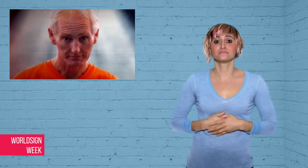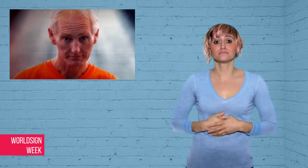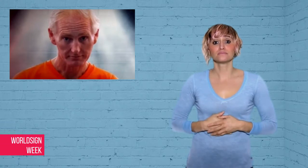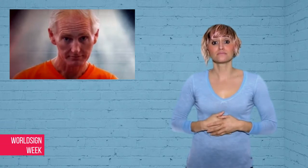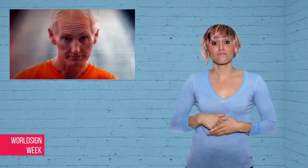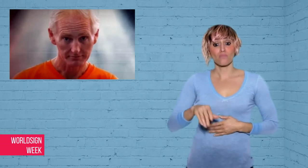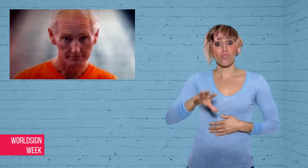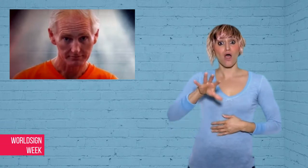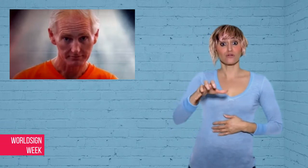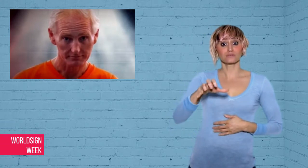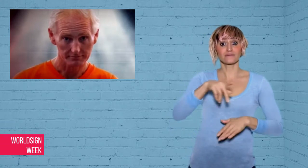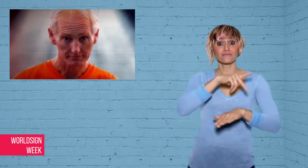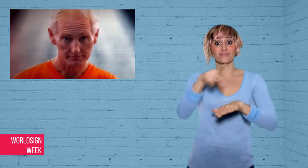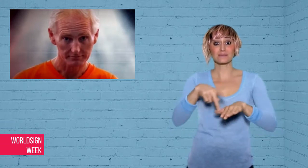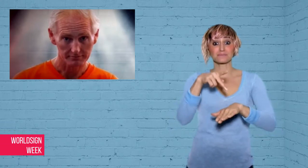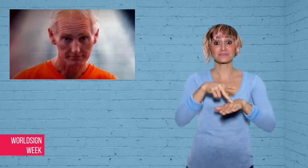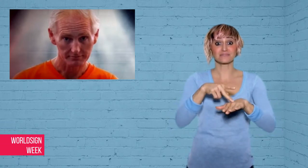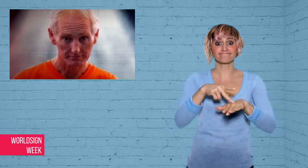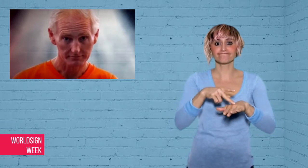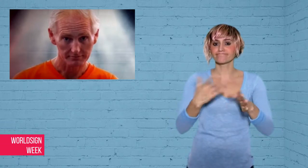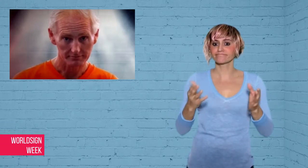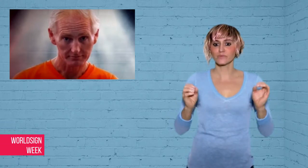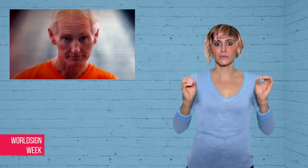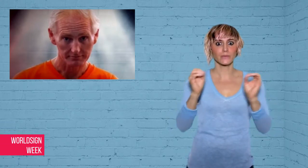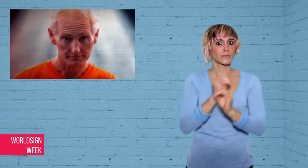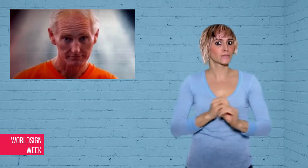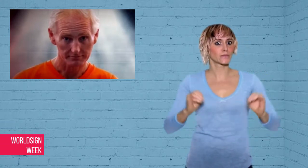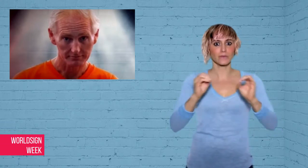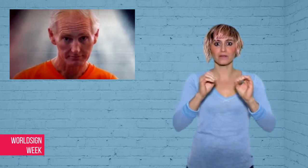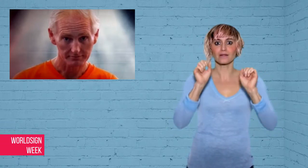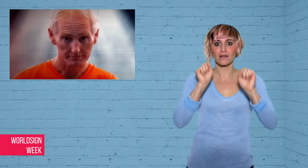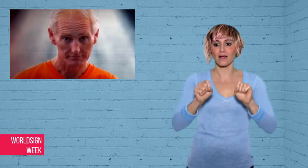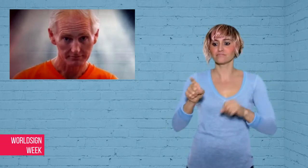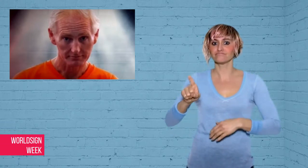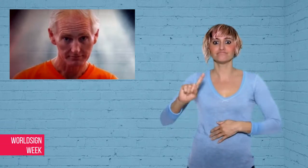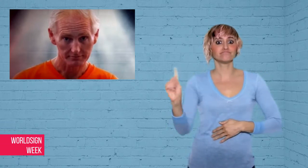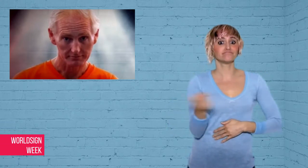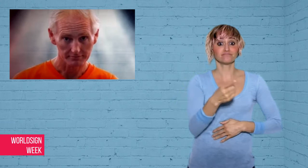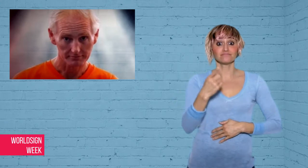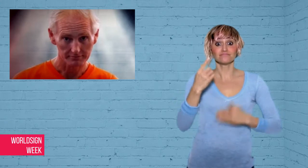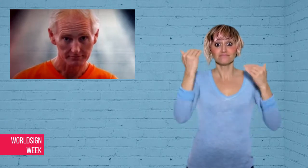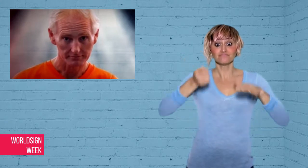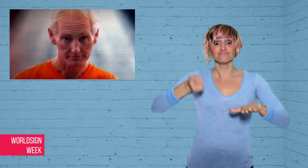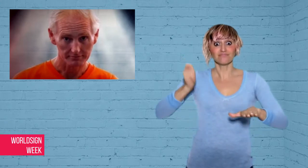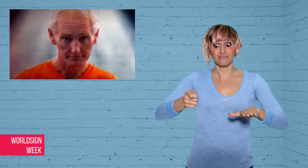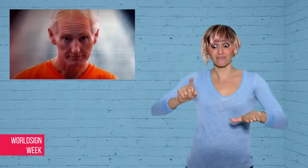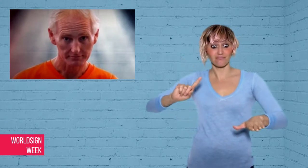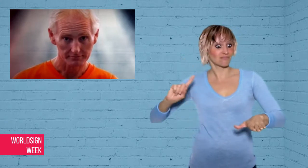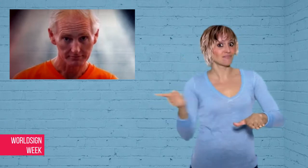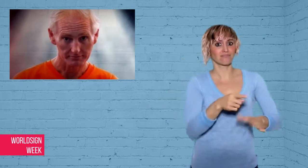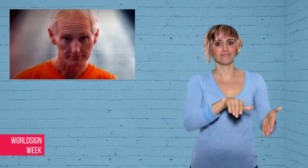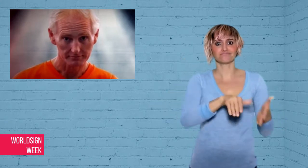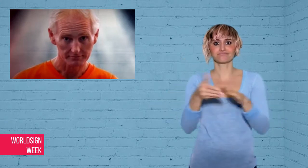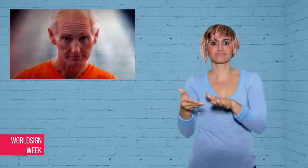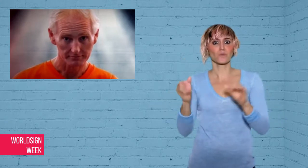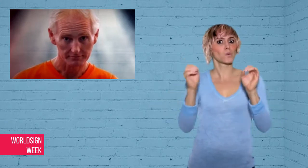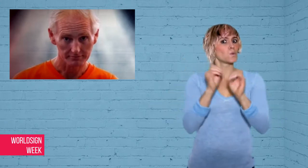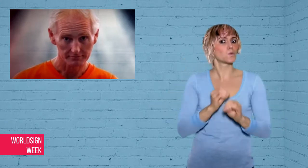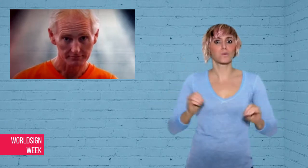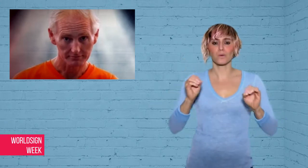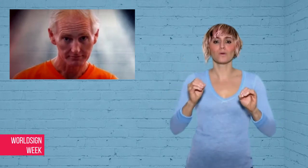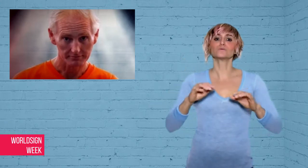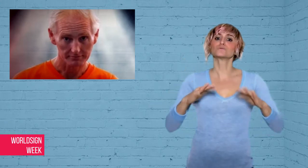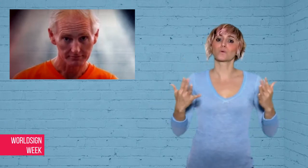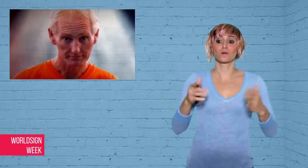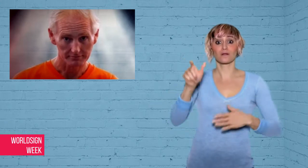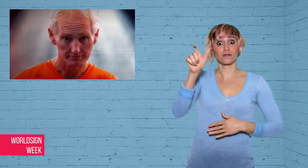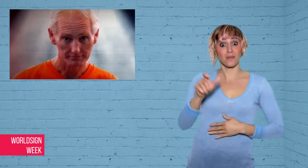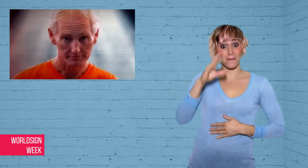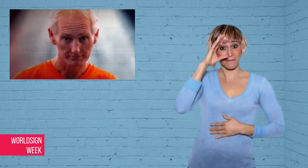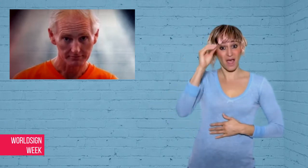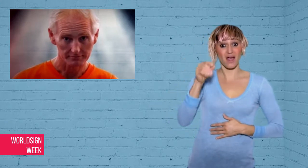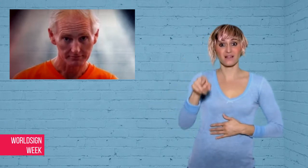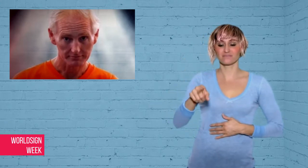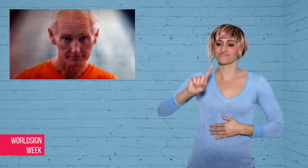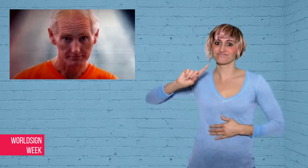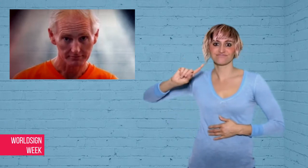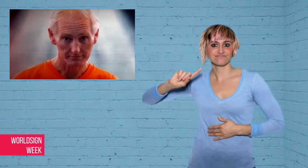The Philippines has no death penalty so he